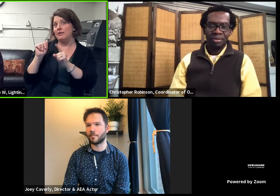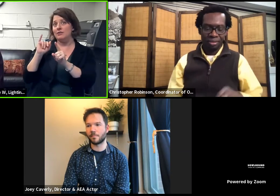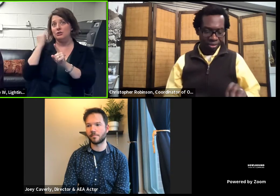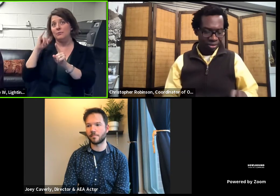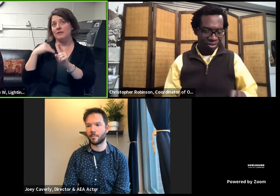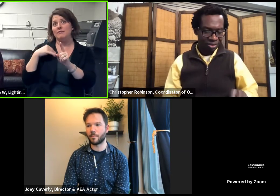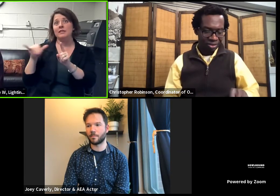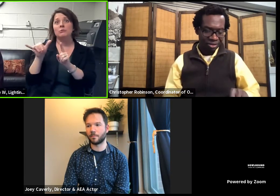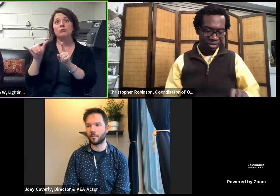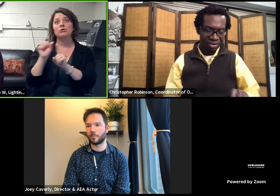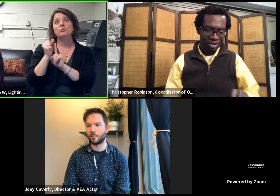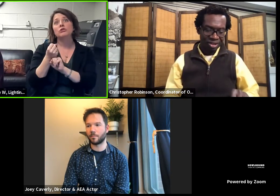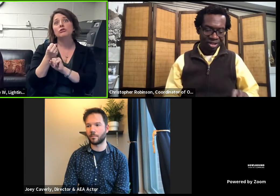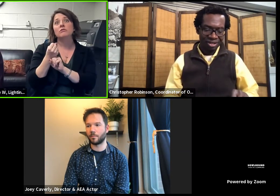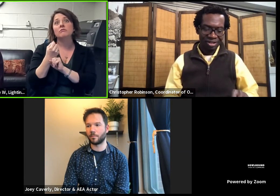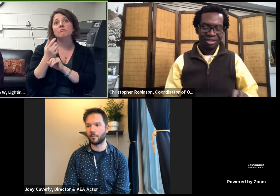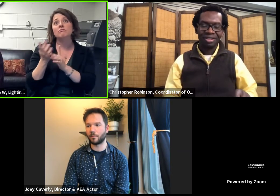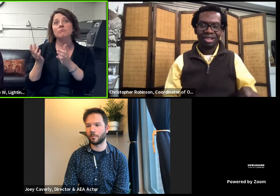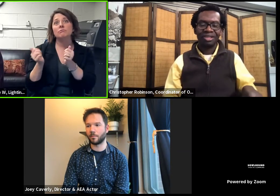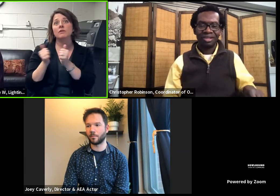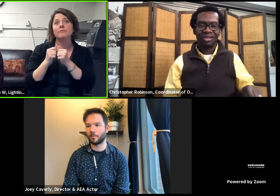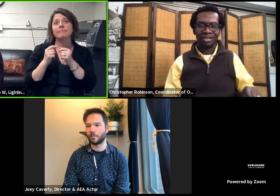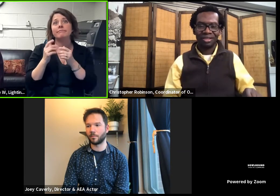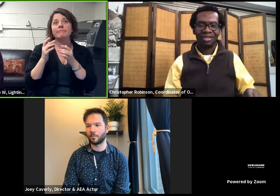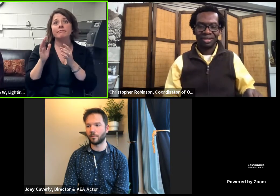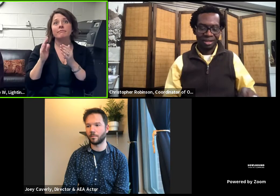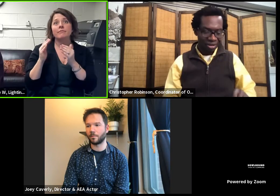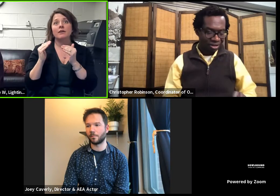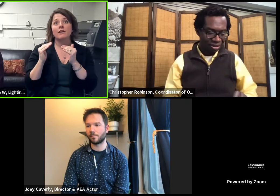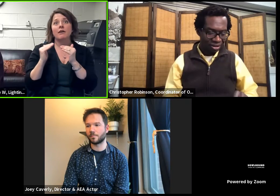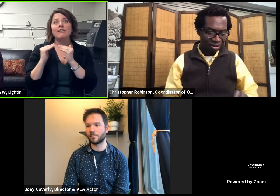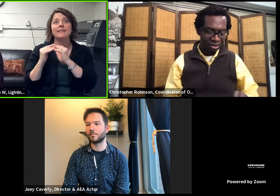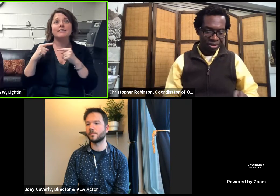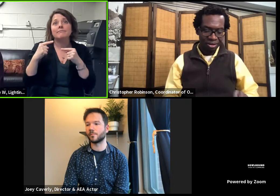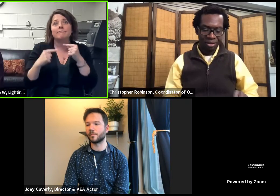and I'm sure maybe Kala has had similar situations as well,